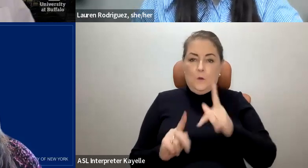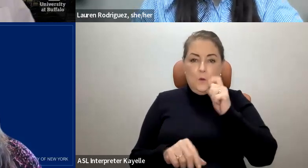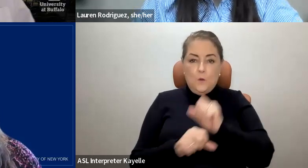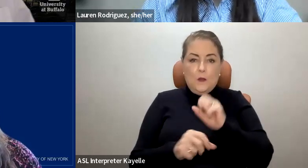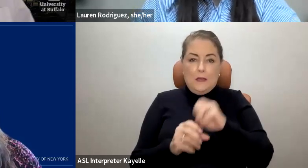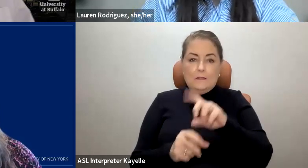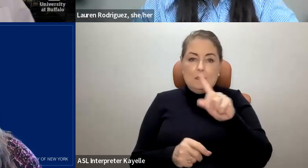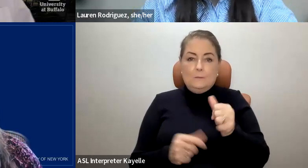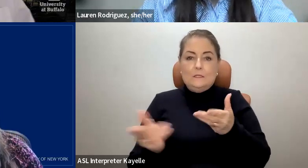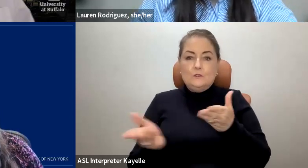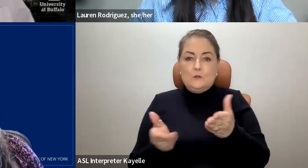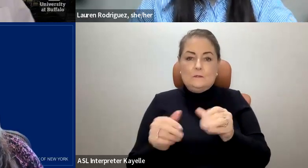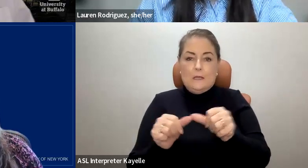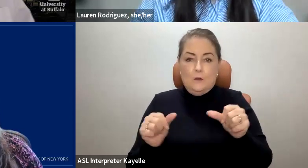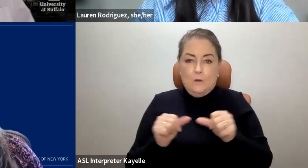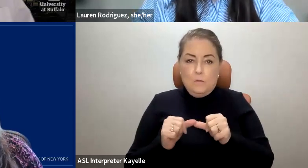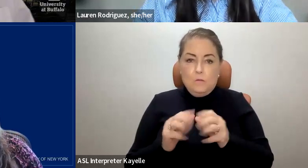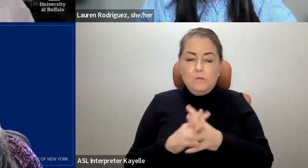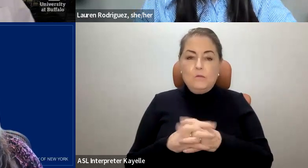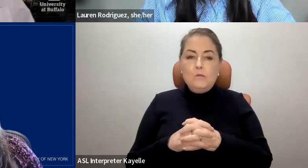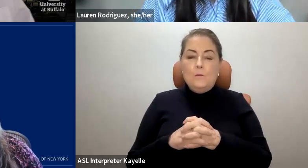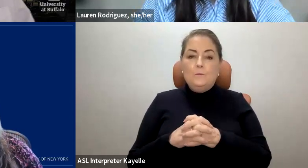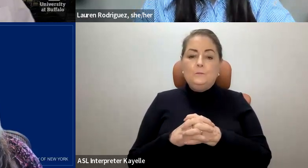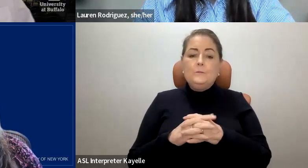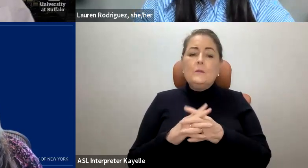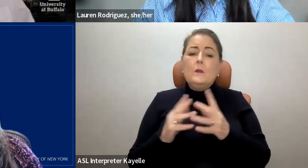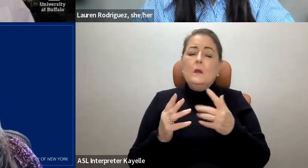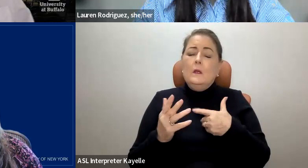services area. So, so what I want to just start with a